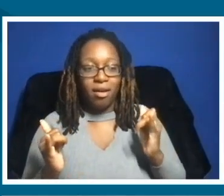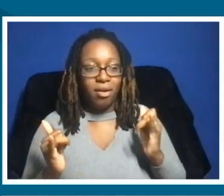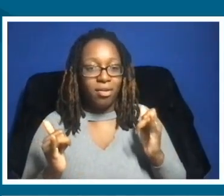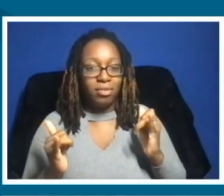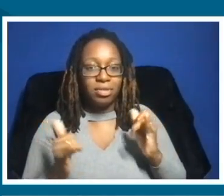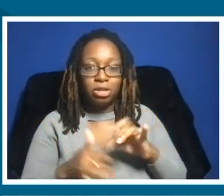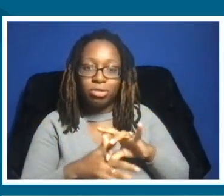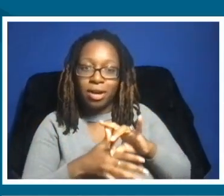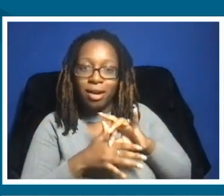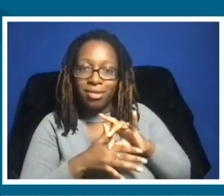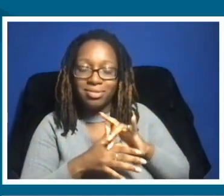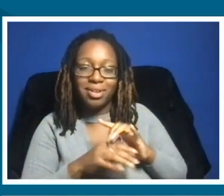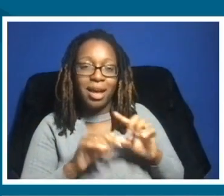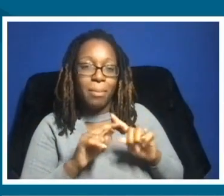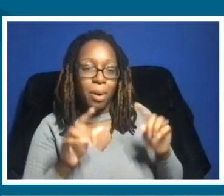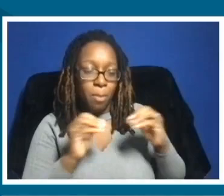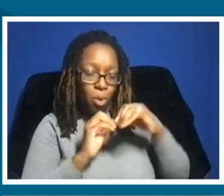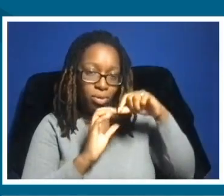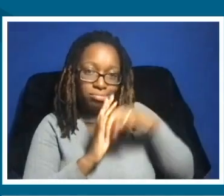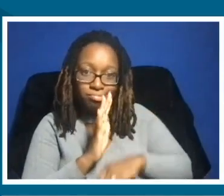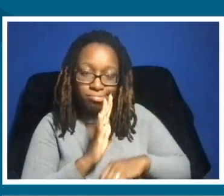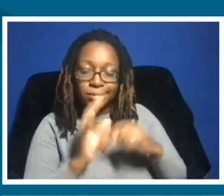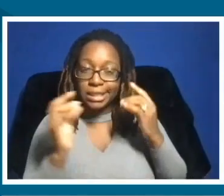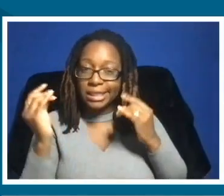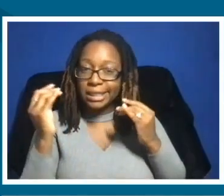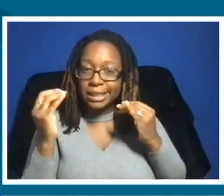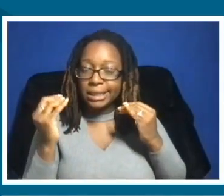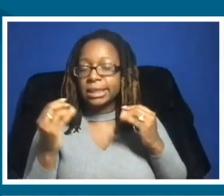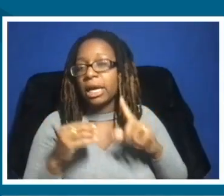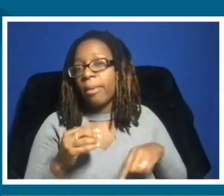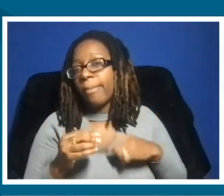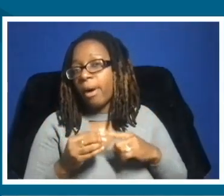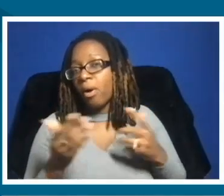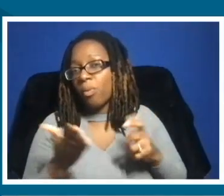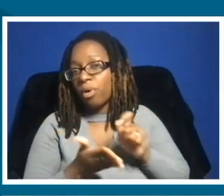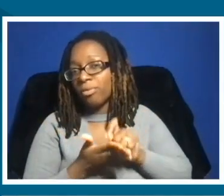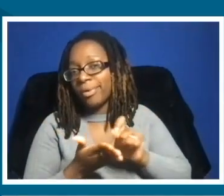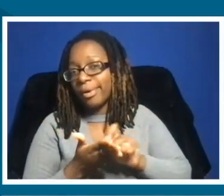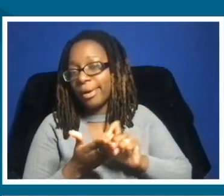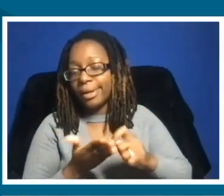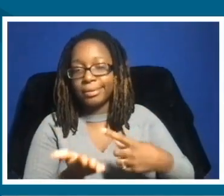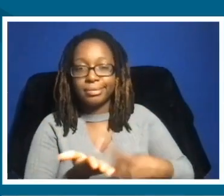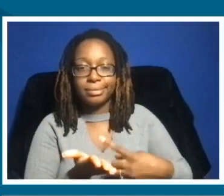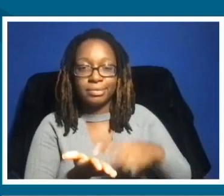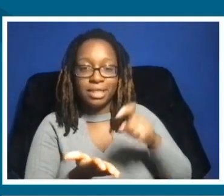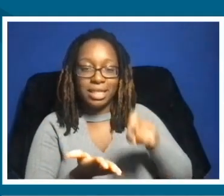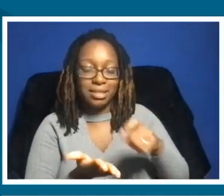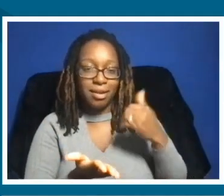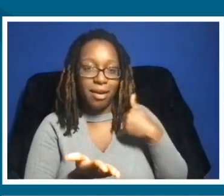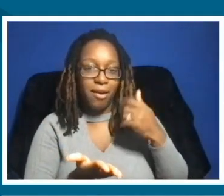some real deep thinking if you're strategic about what writing and and discussion you build around the